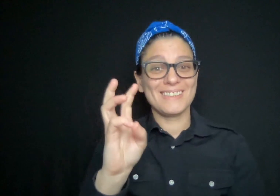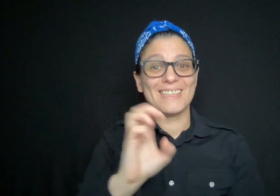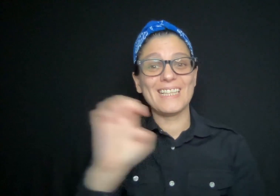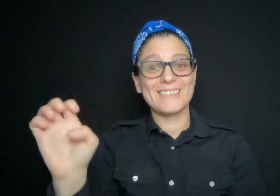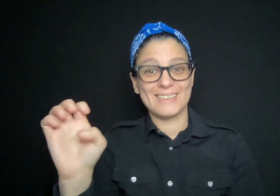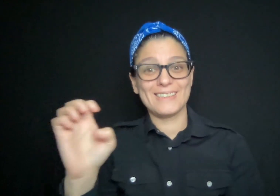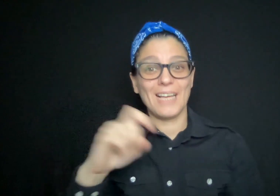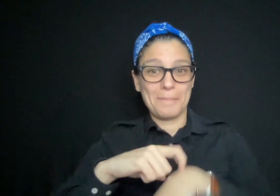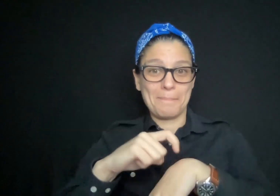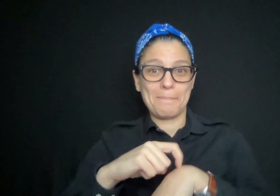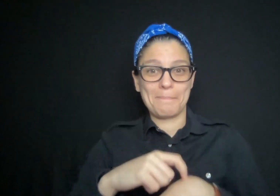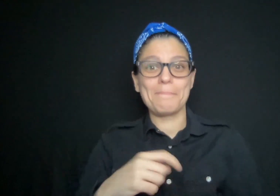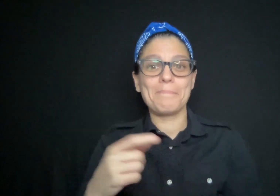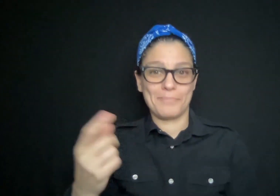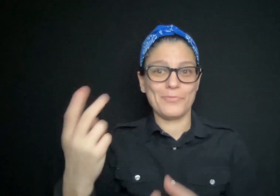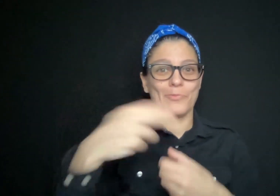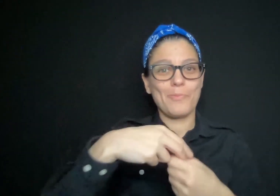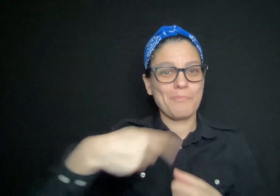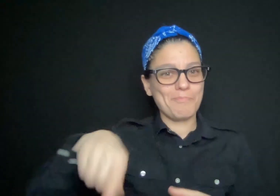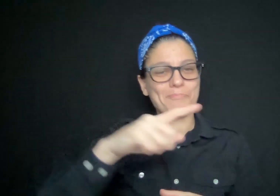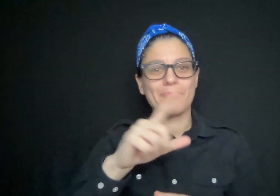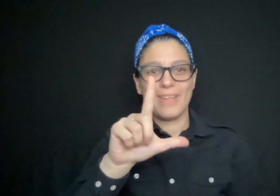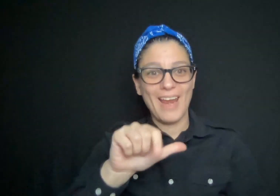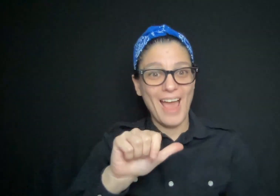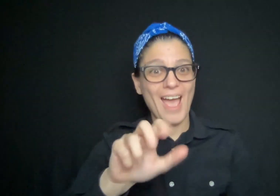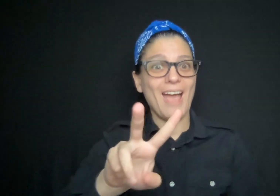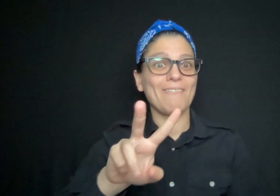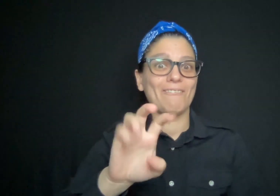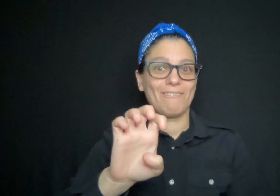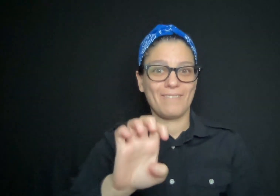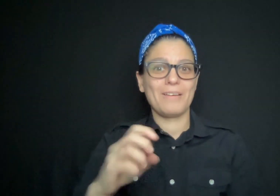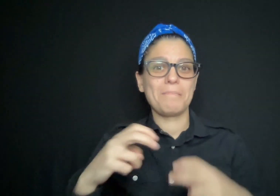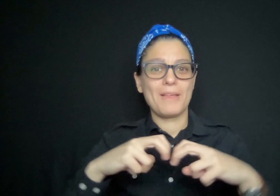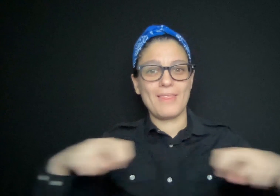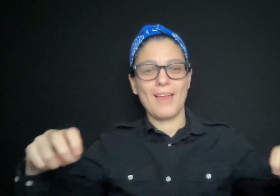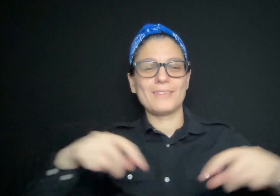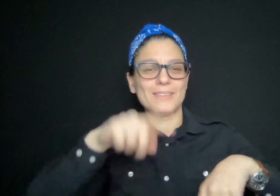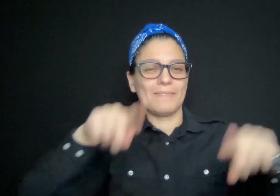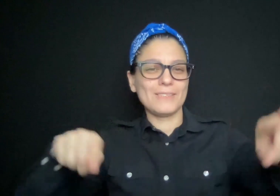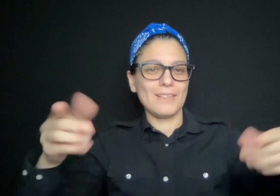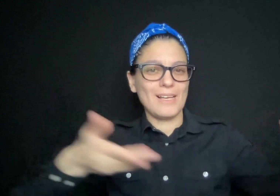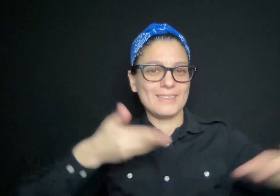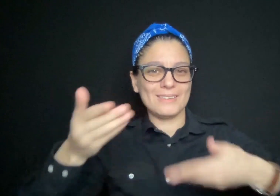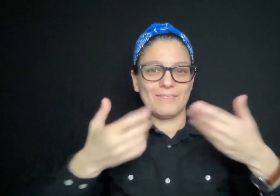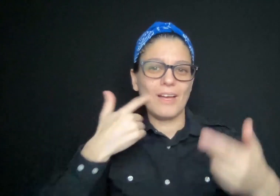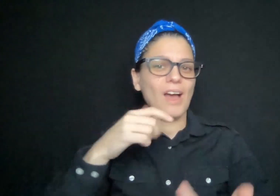time join us for a live panel of diverse gas to discuss the hot topics of the week